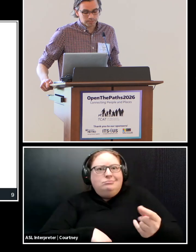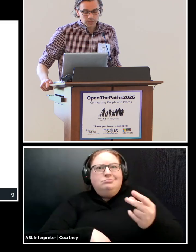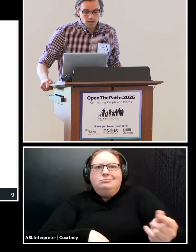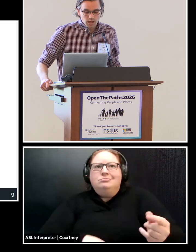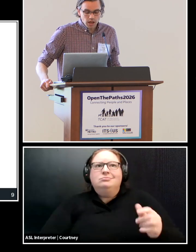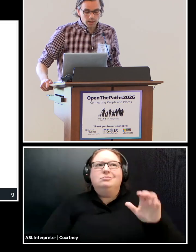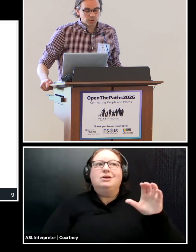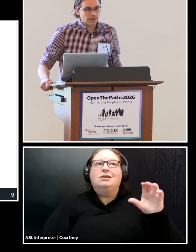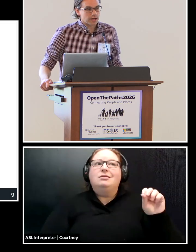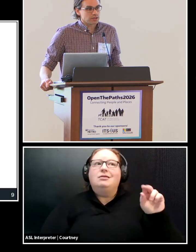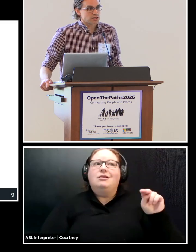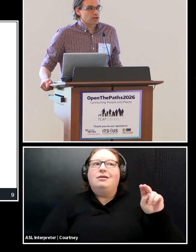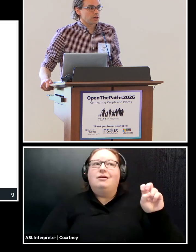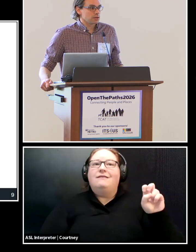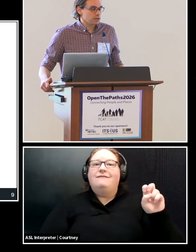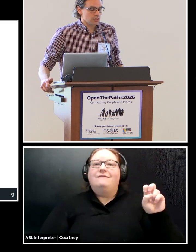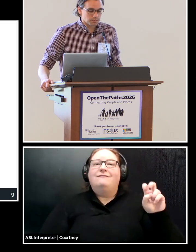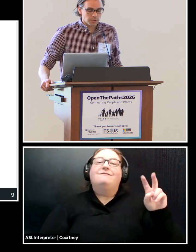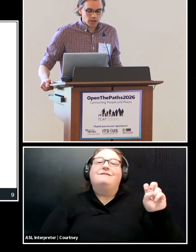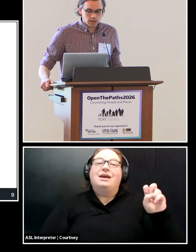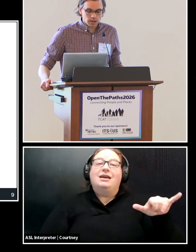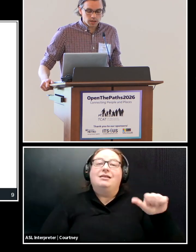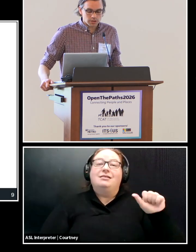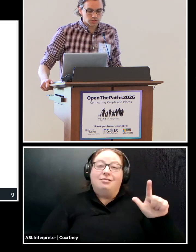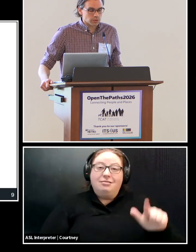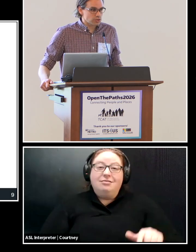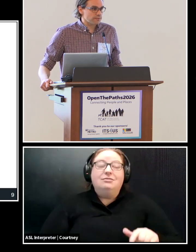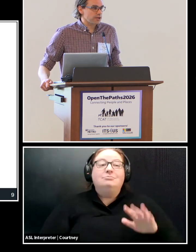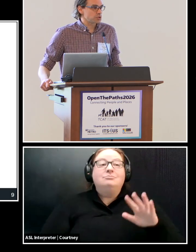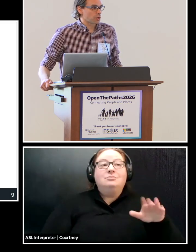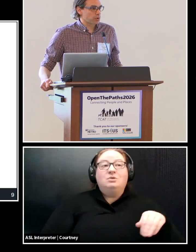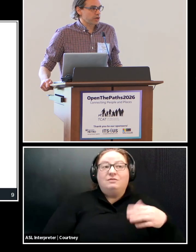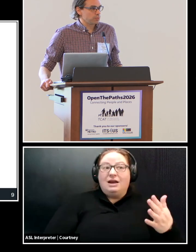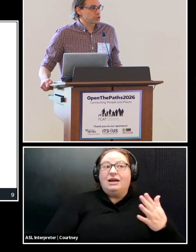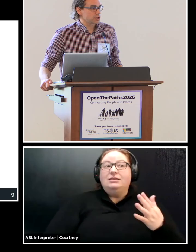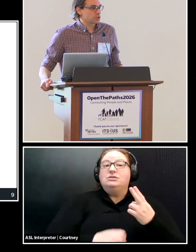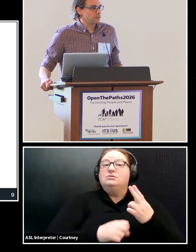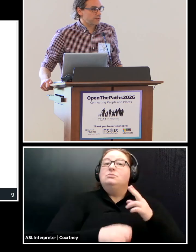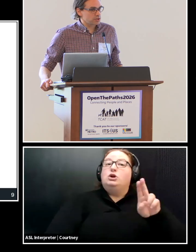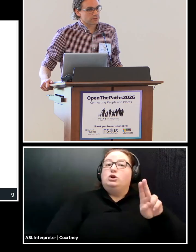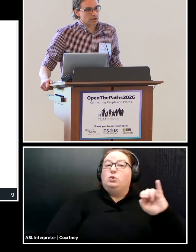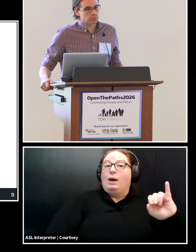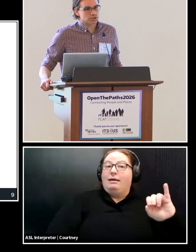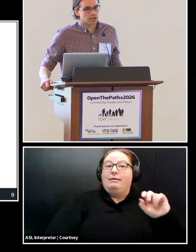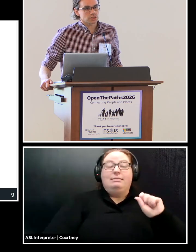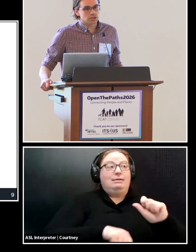um uh provides uh you know a user interface where we're able to configure very precisely